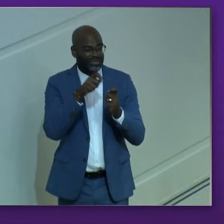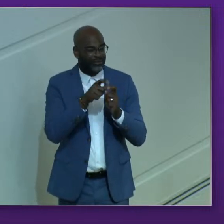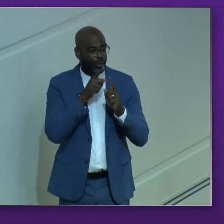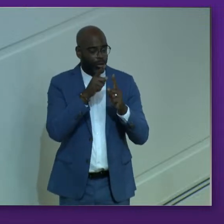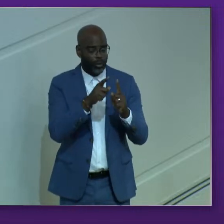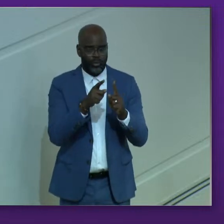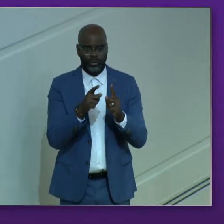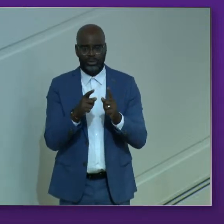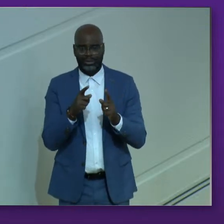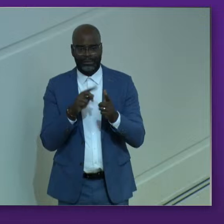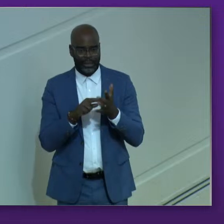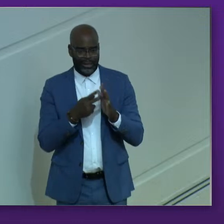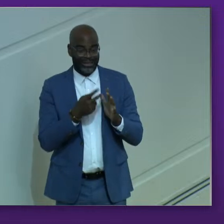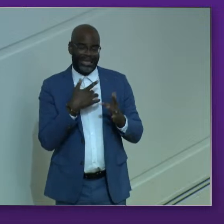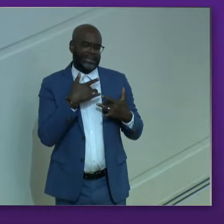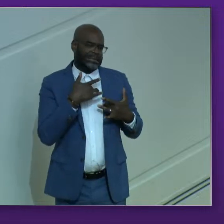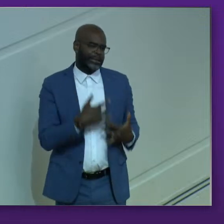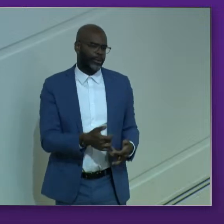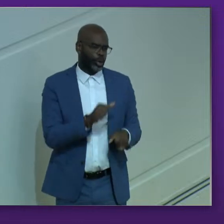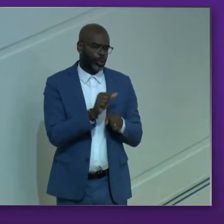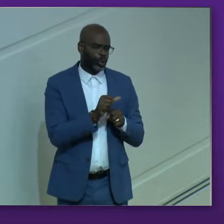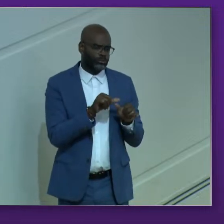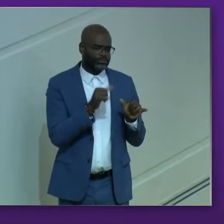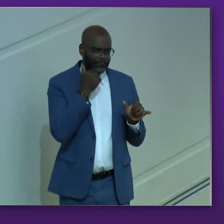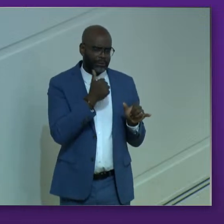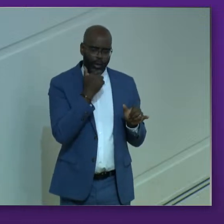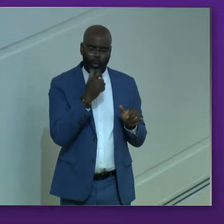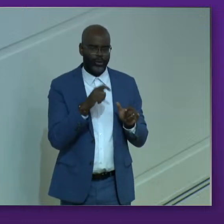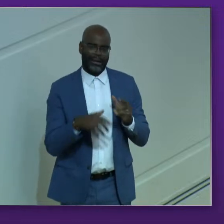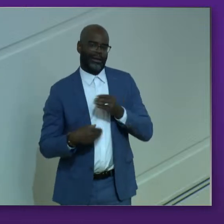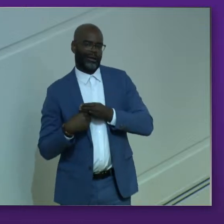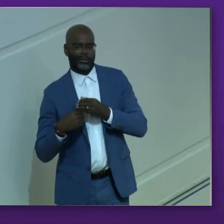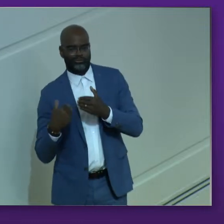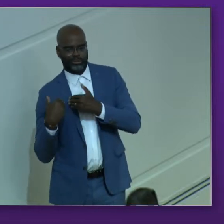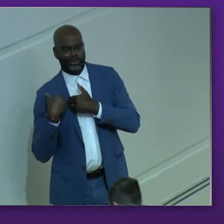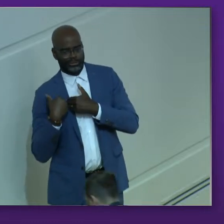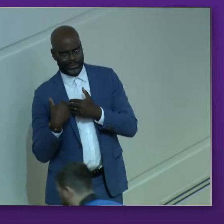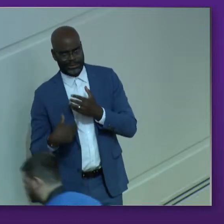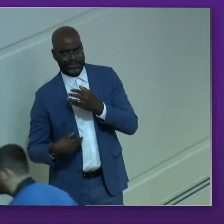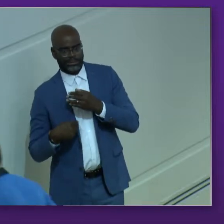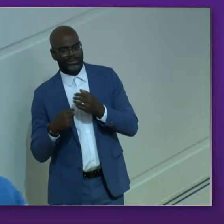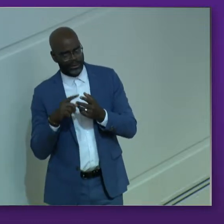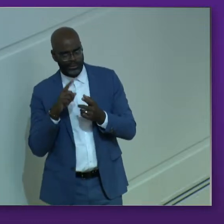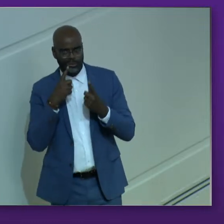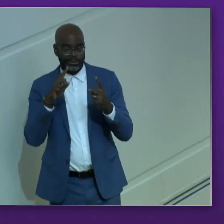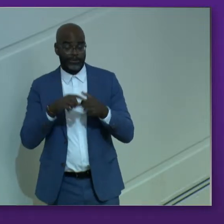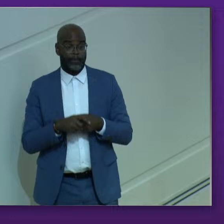RESPONSIBILITIES COMPLETED